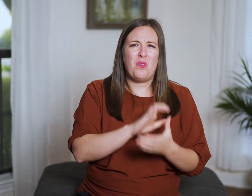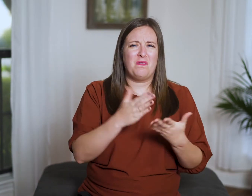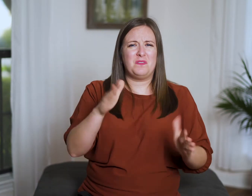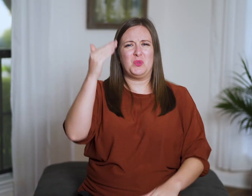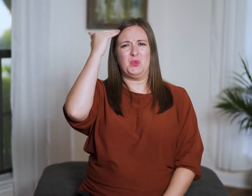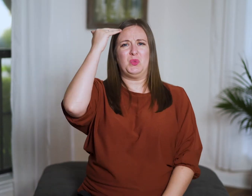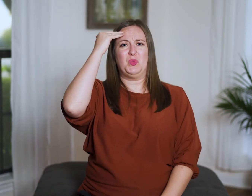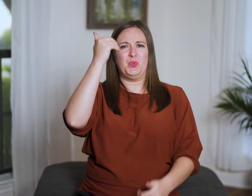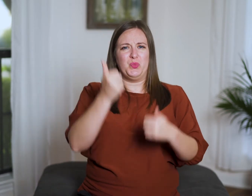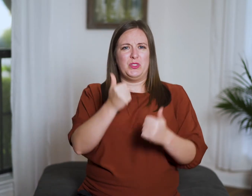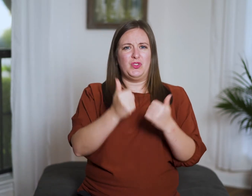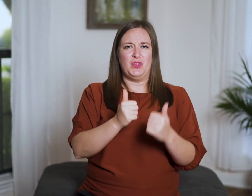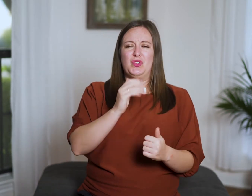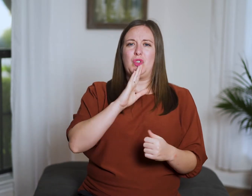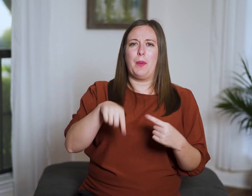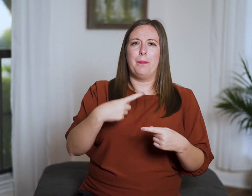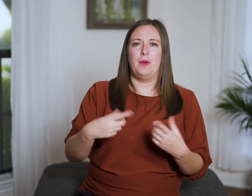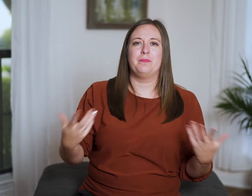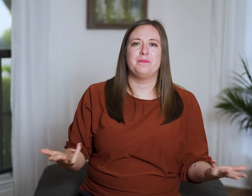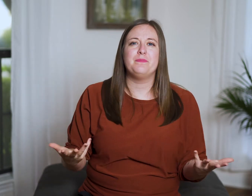He knows of which he speaks!